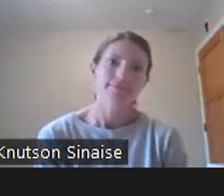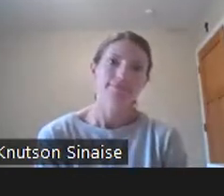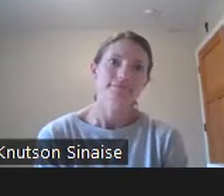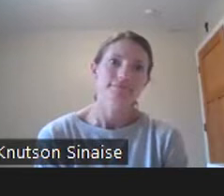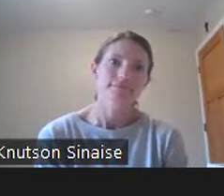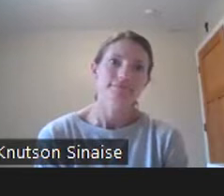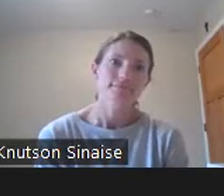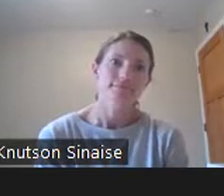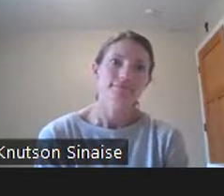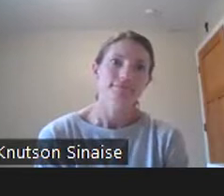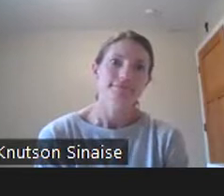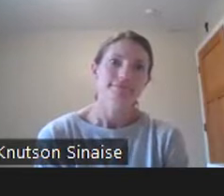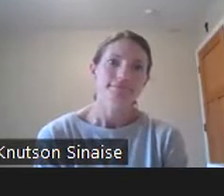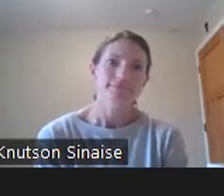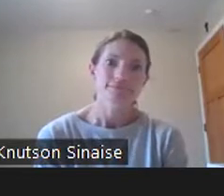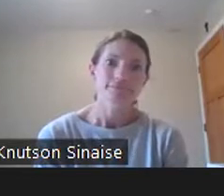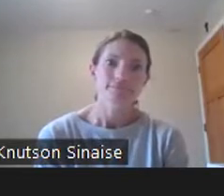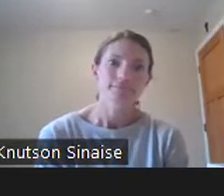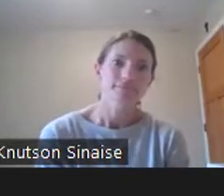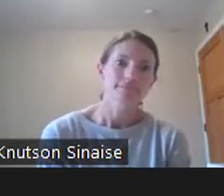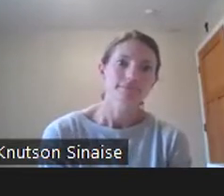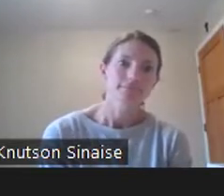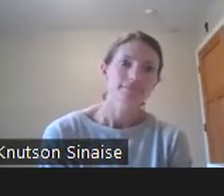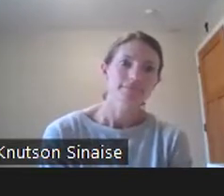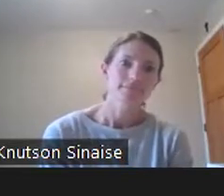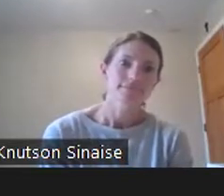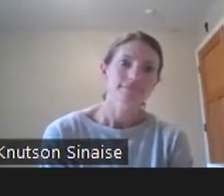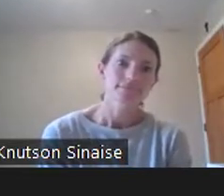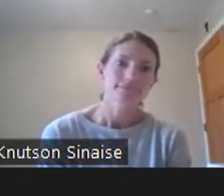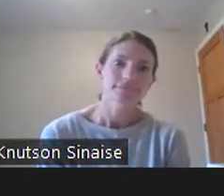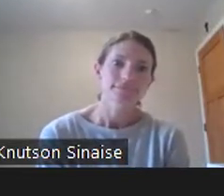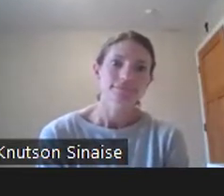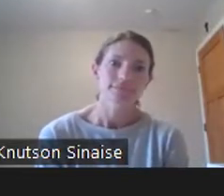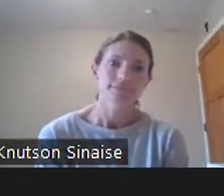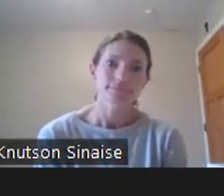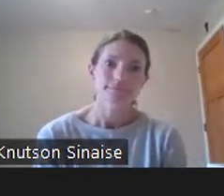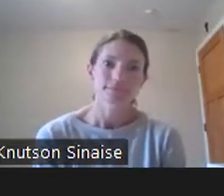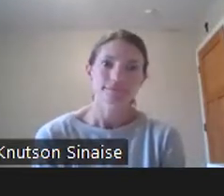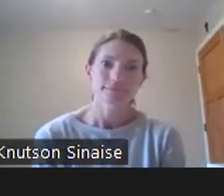How did you agree to take a walk around the block twice a week this week.